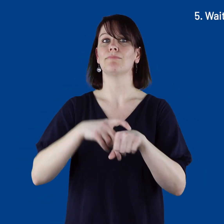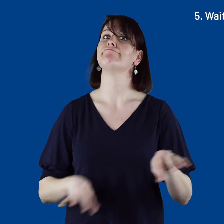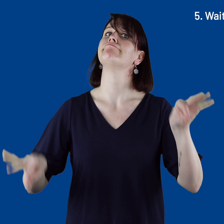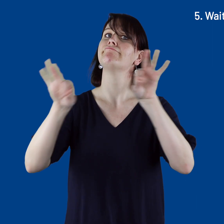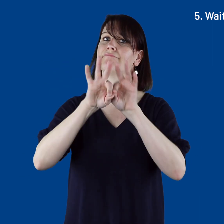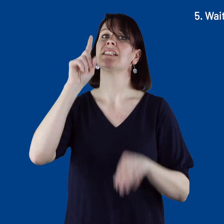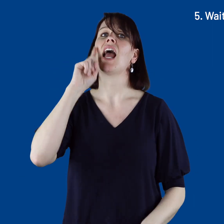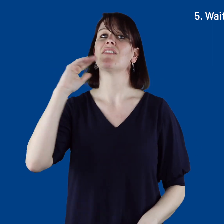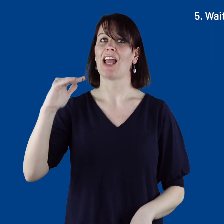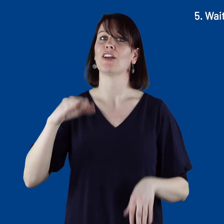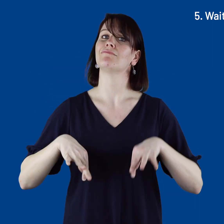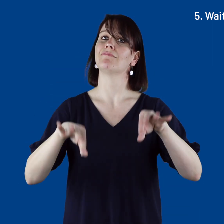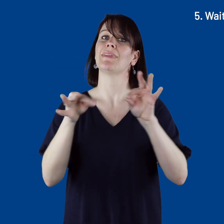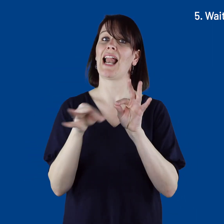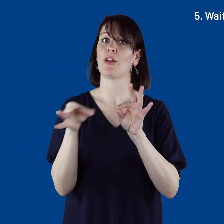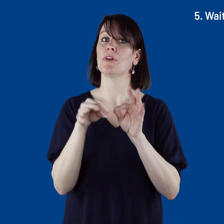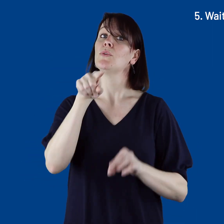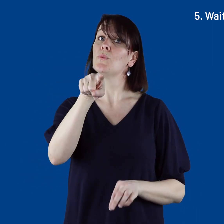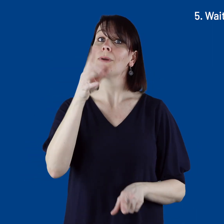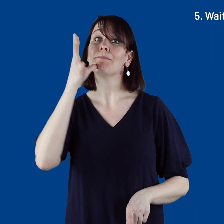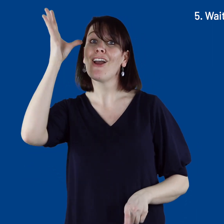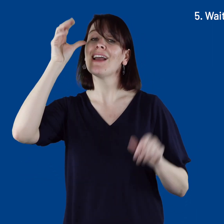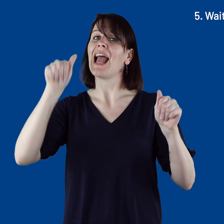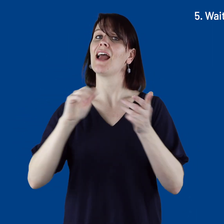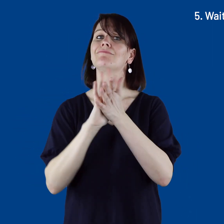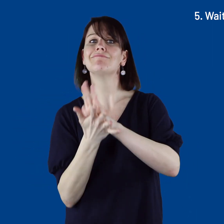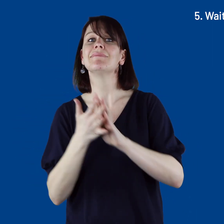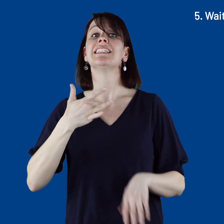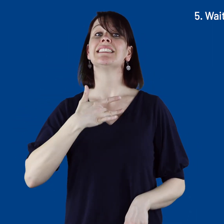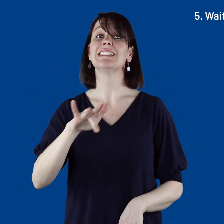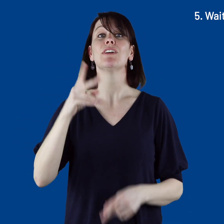Wait time is critical for a deaf child to acquire language.